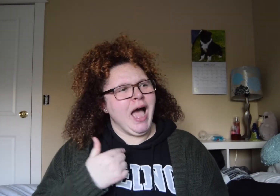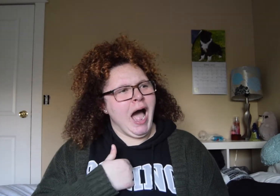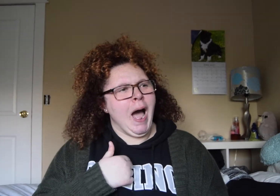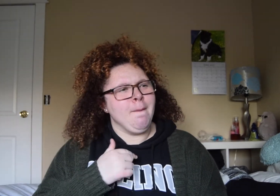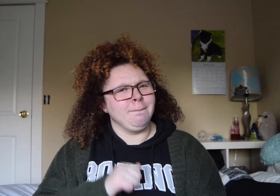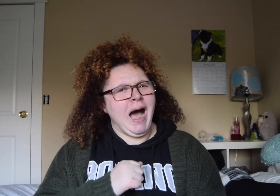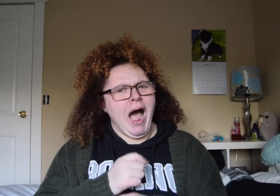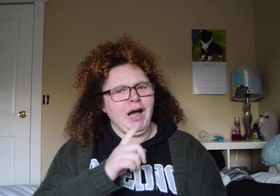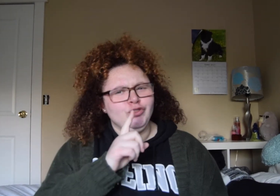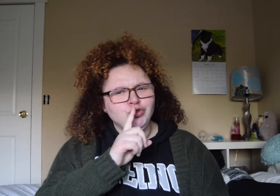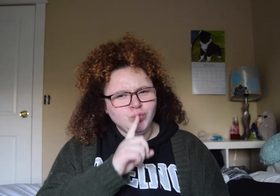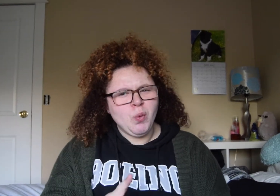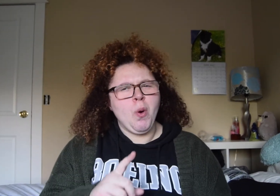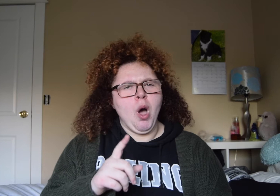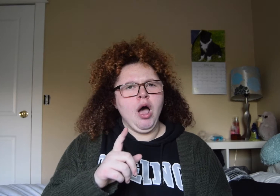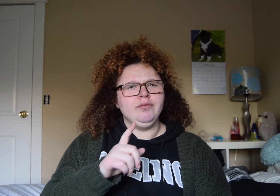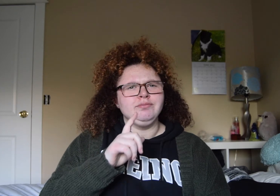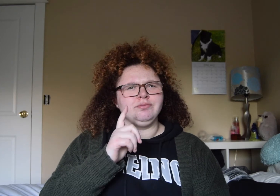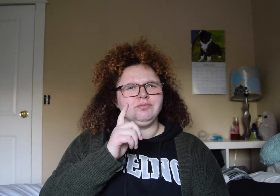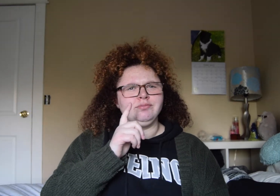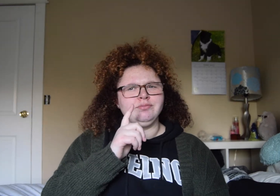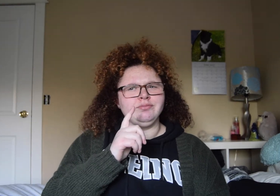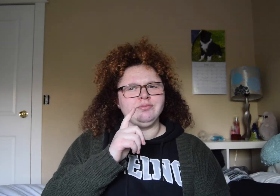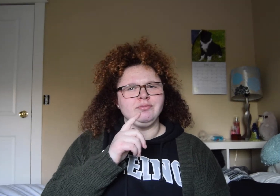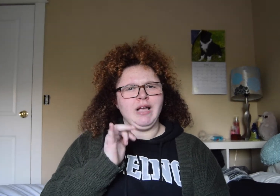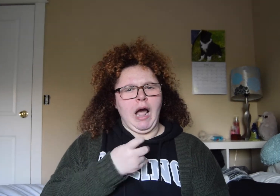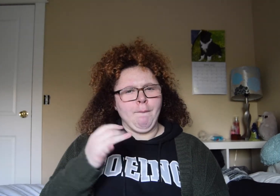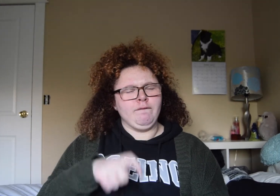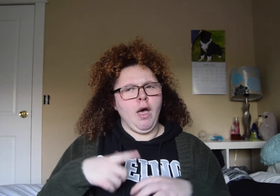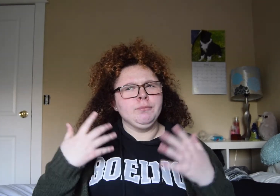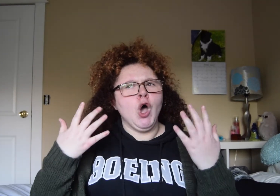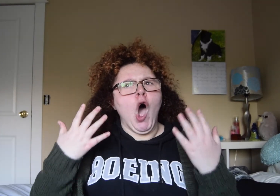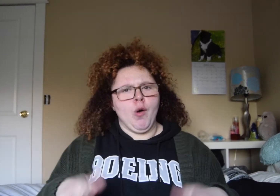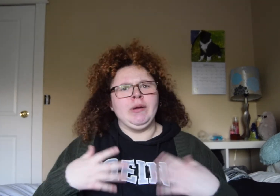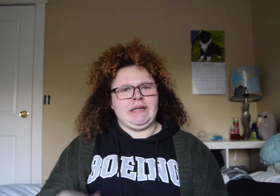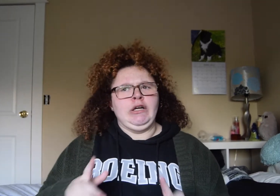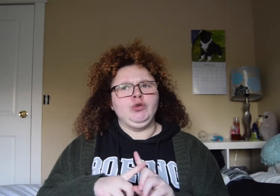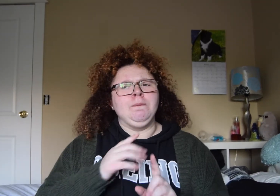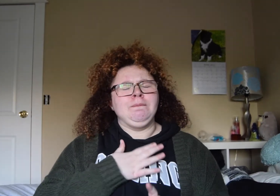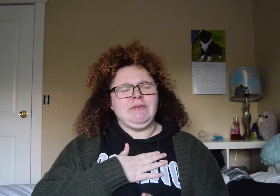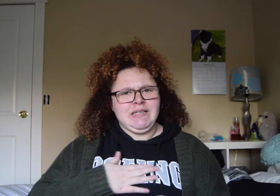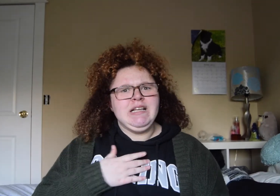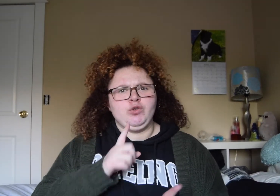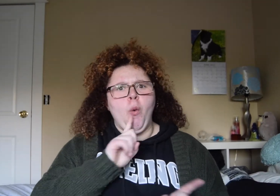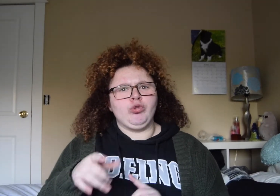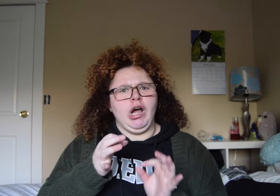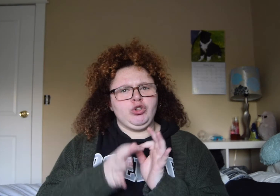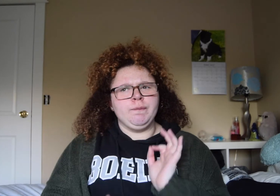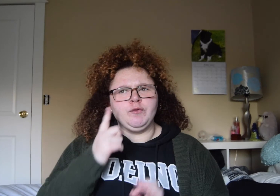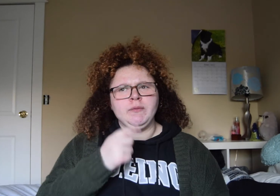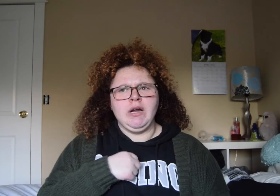I made sure a couple of times already to please order an interpreter for me